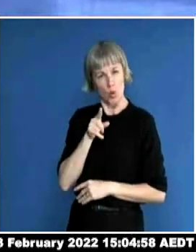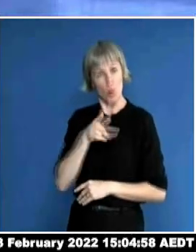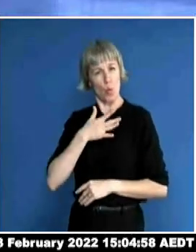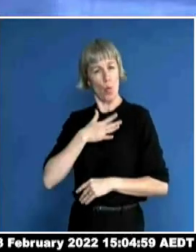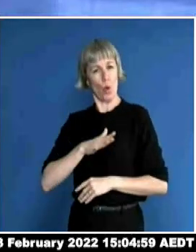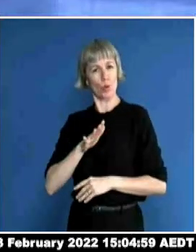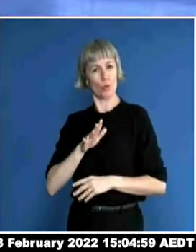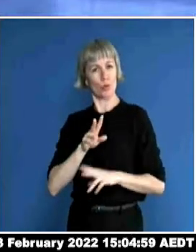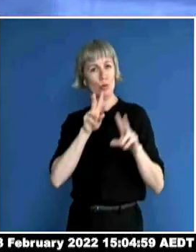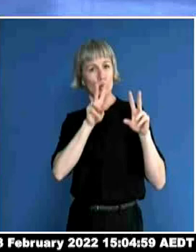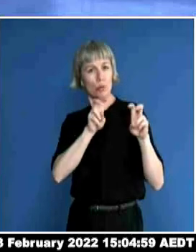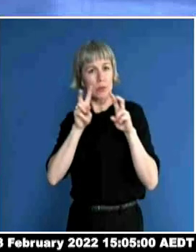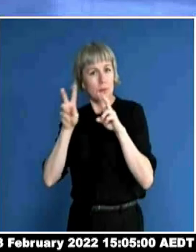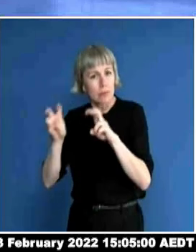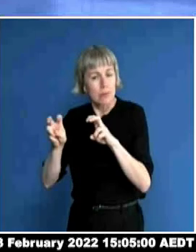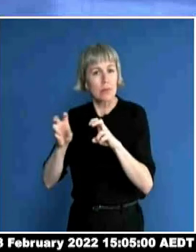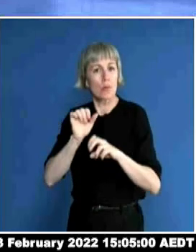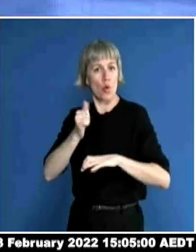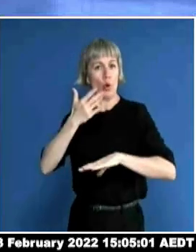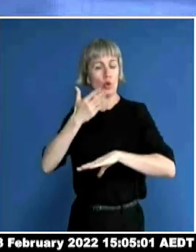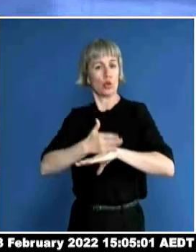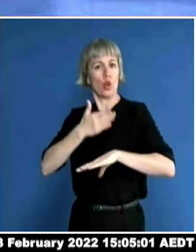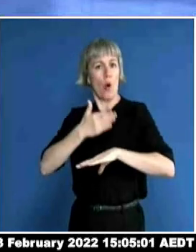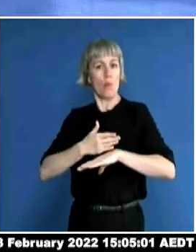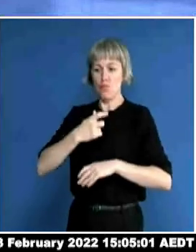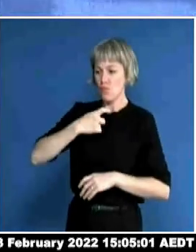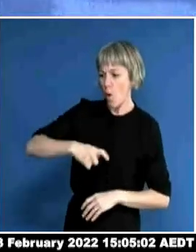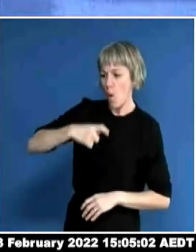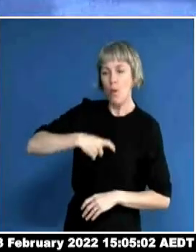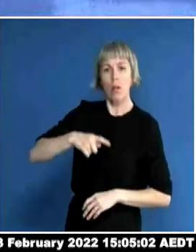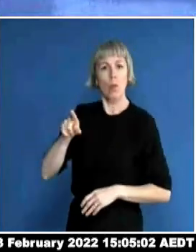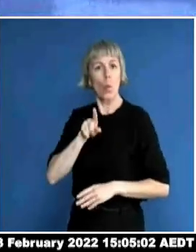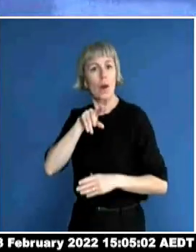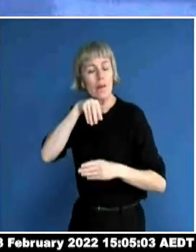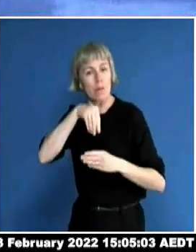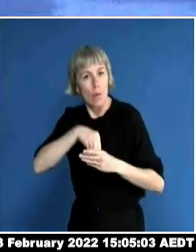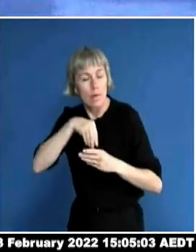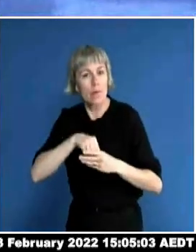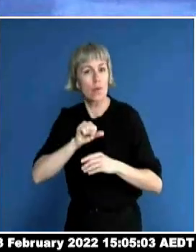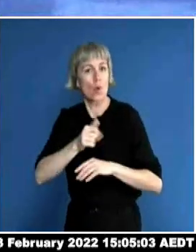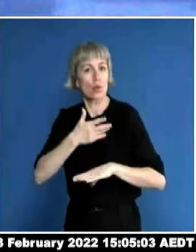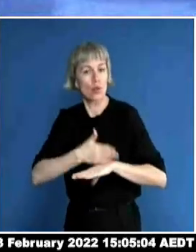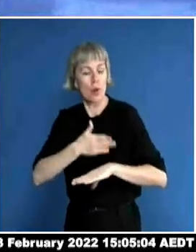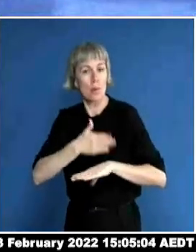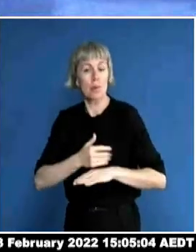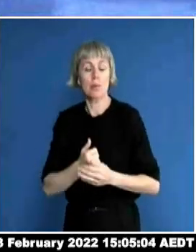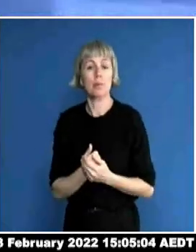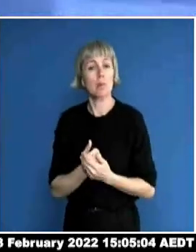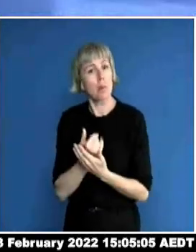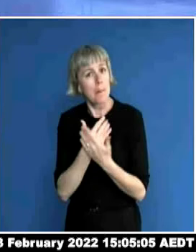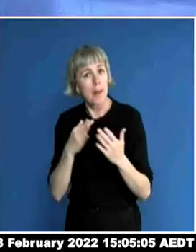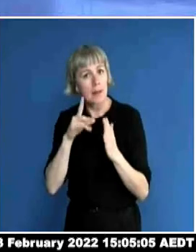what was required. You explained on many occasions that a clear position description was something that you